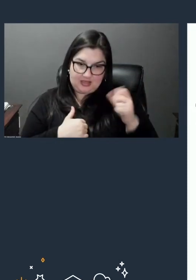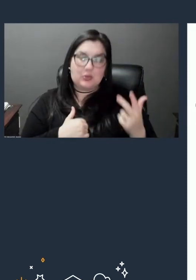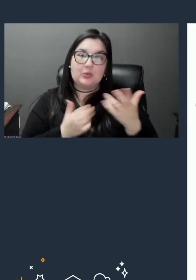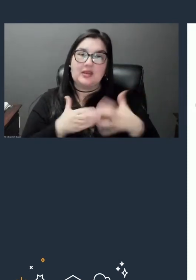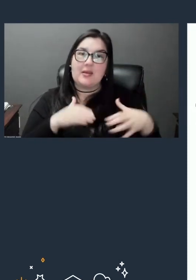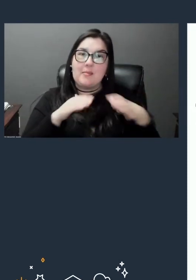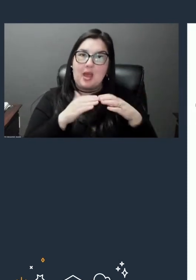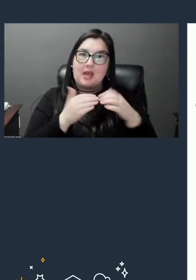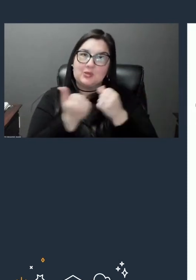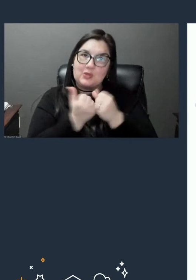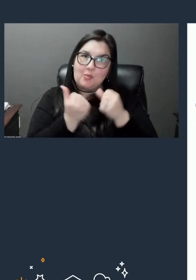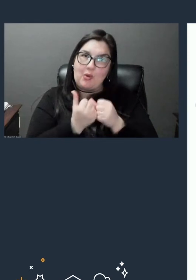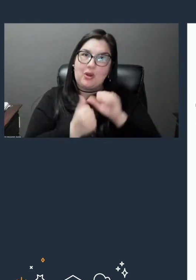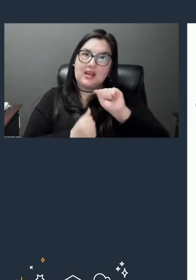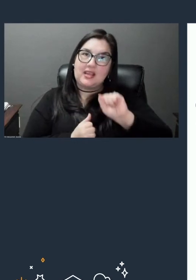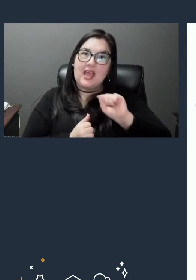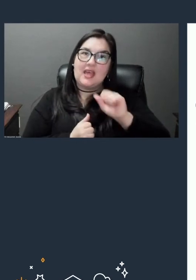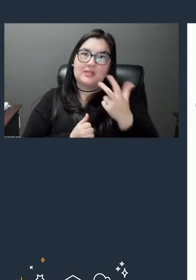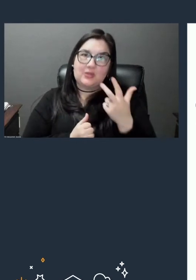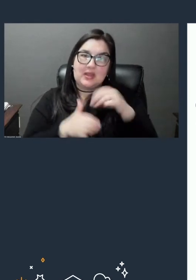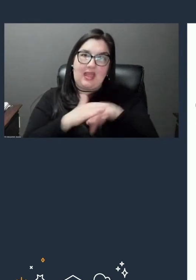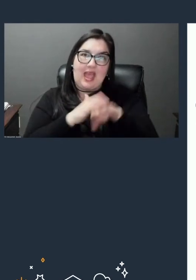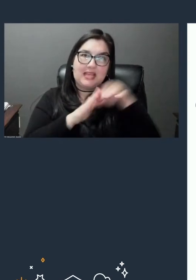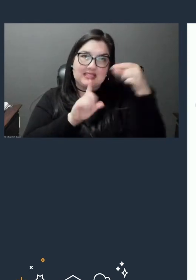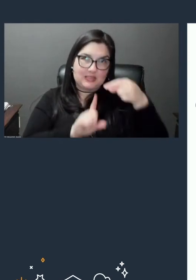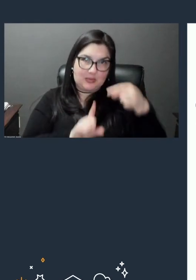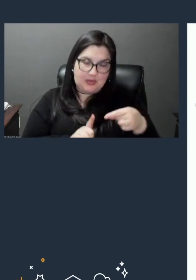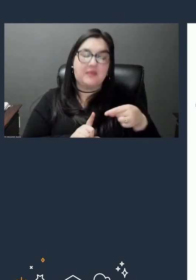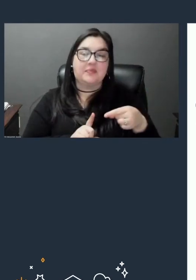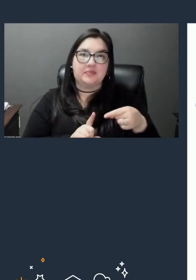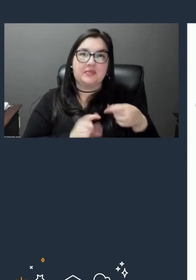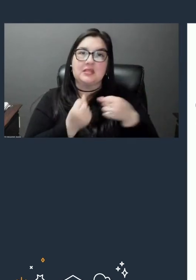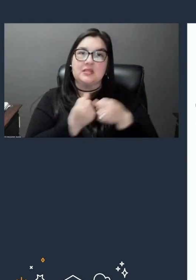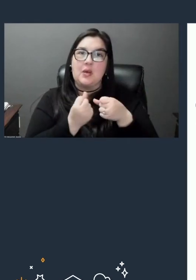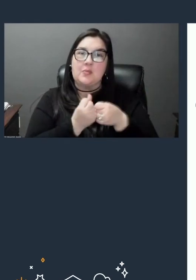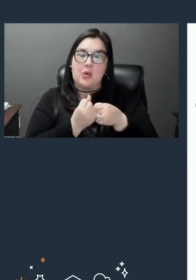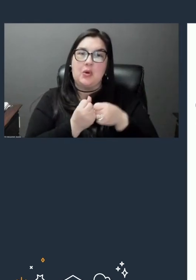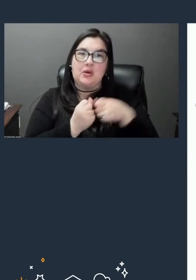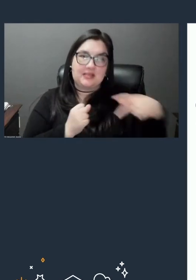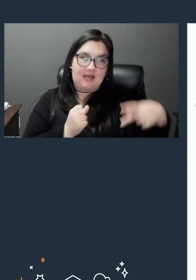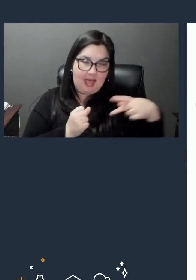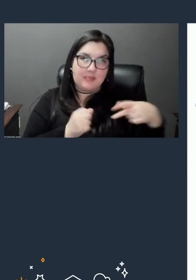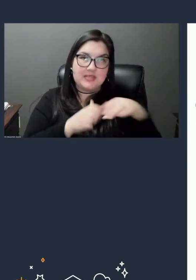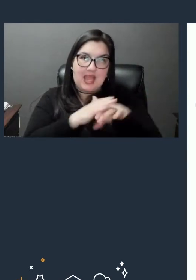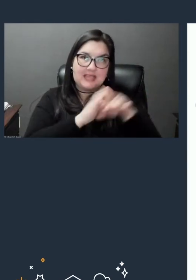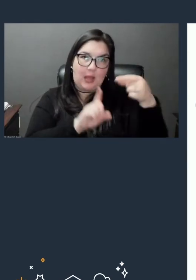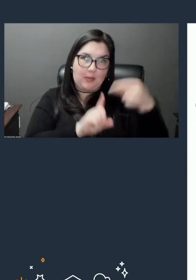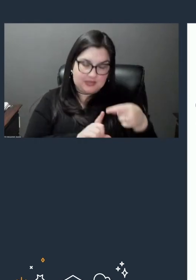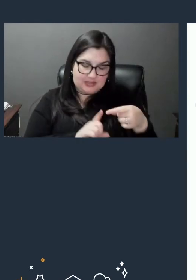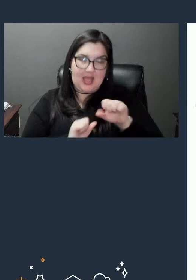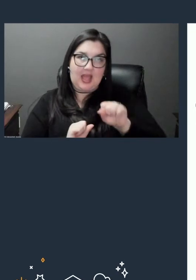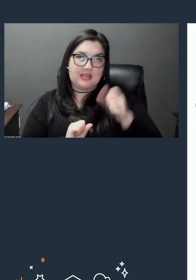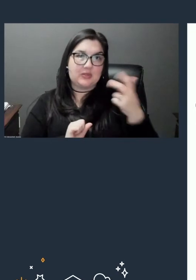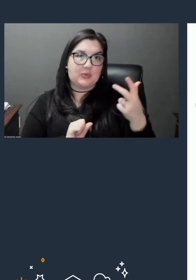which actually supports the S3 Object Lambda access point. The S3 Object Lambda access point